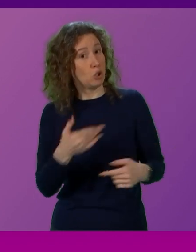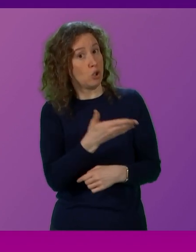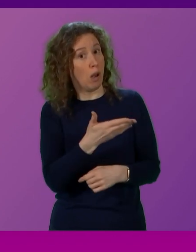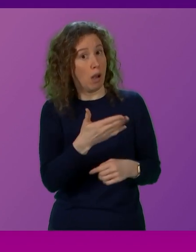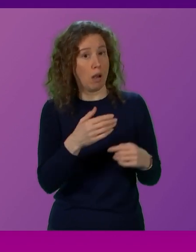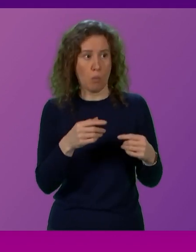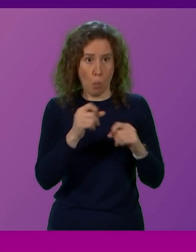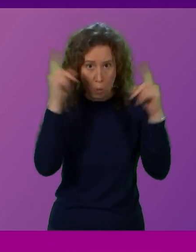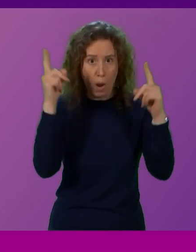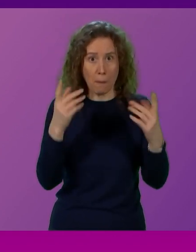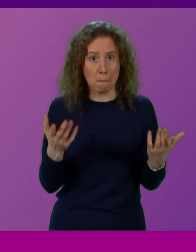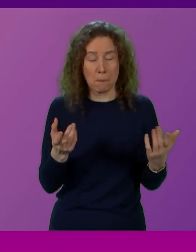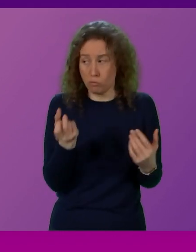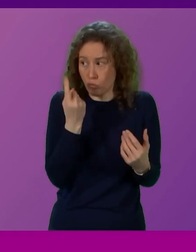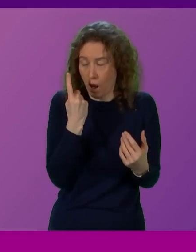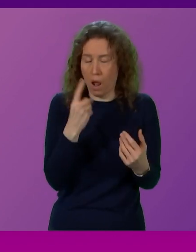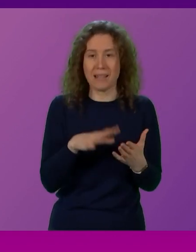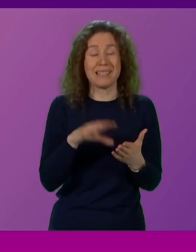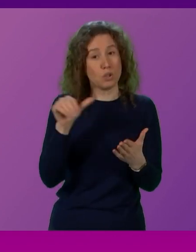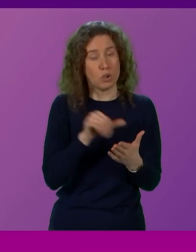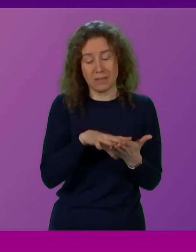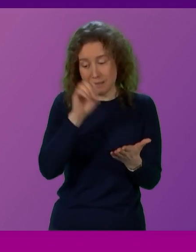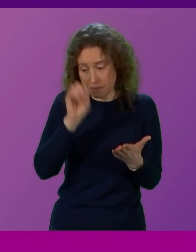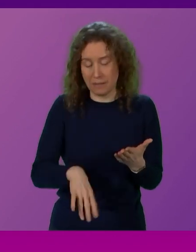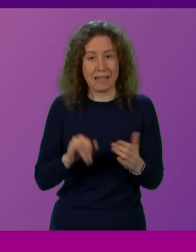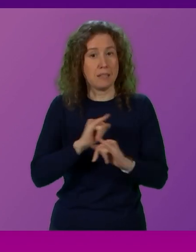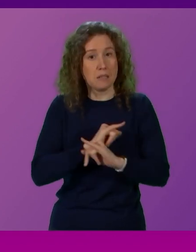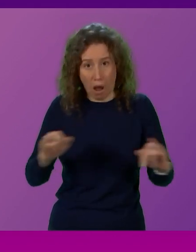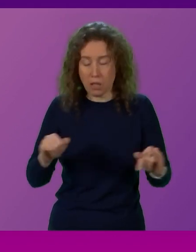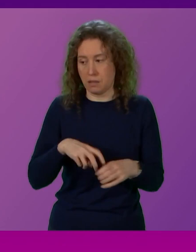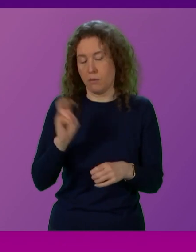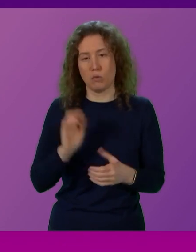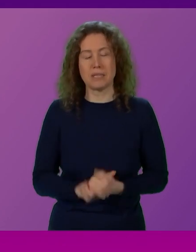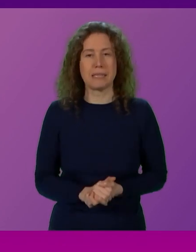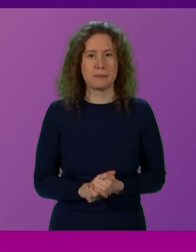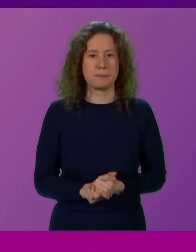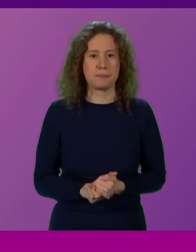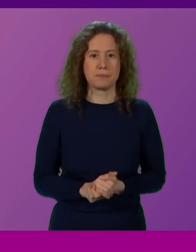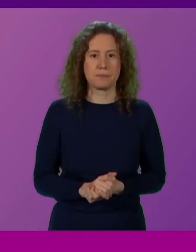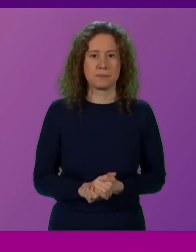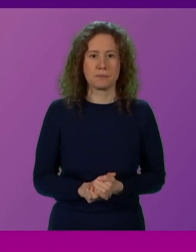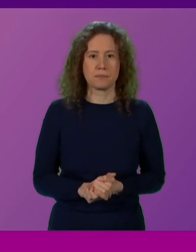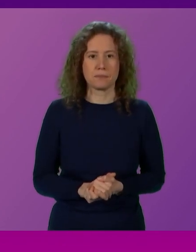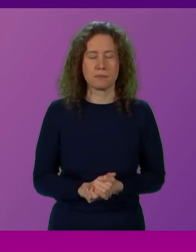woke up to that fact and abandoned the disaster that has been Brexit.